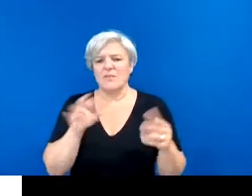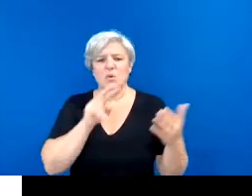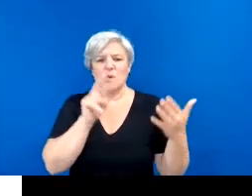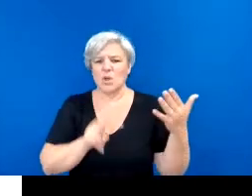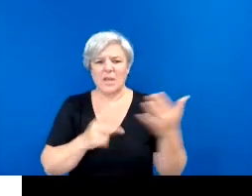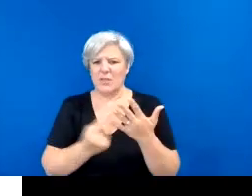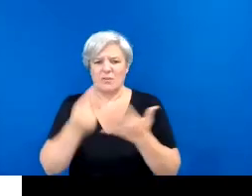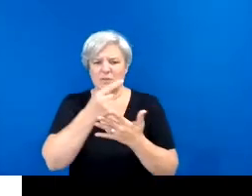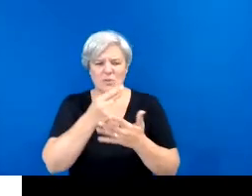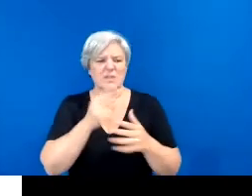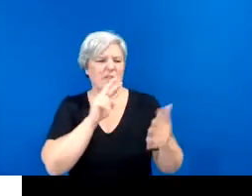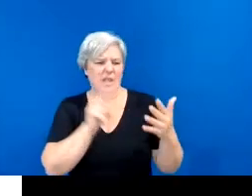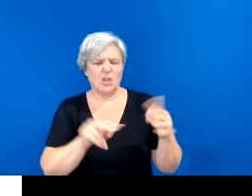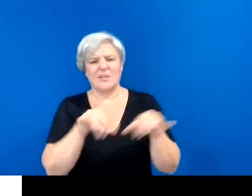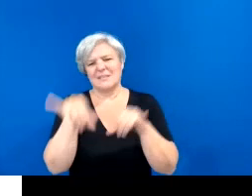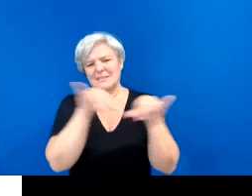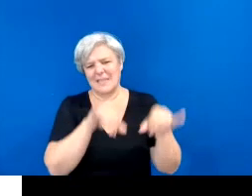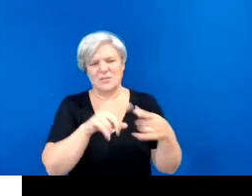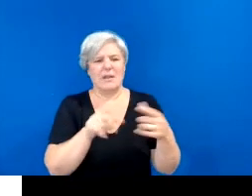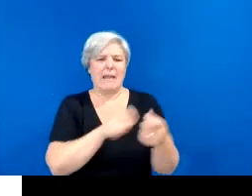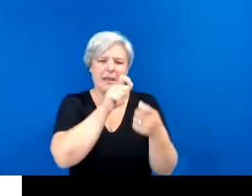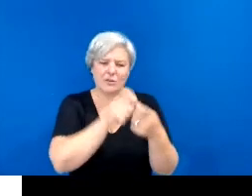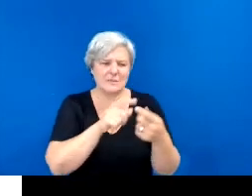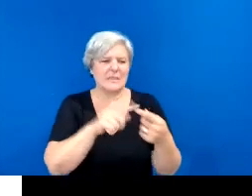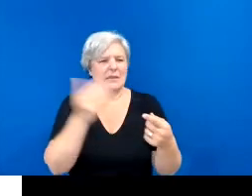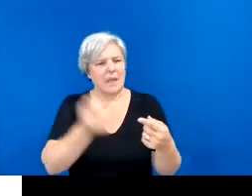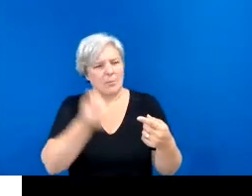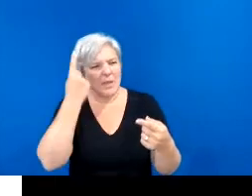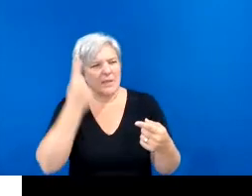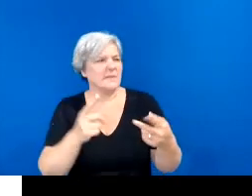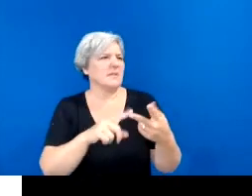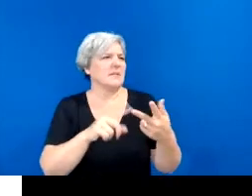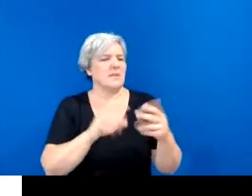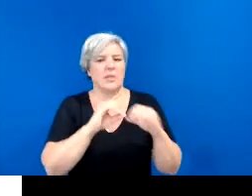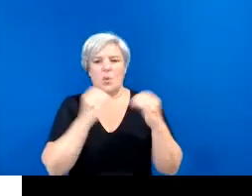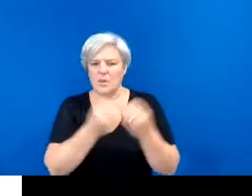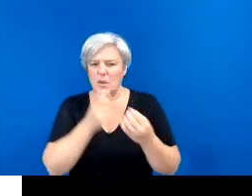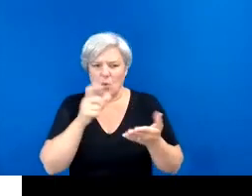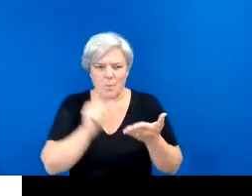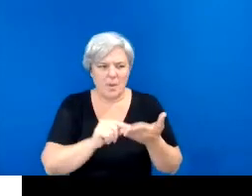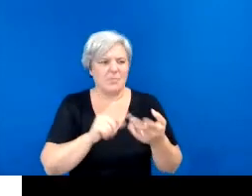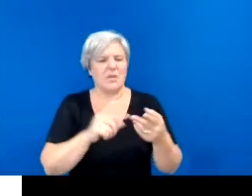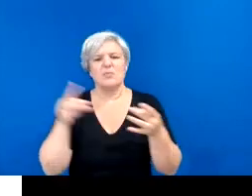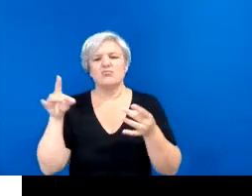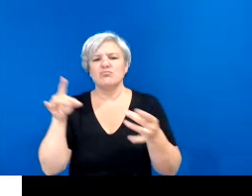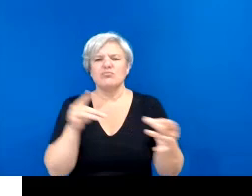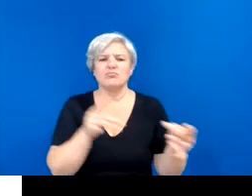they look at the standard things like accuracy, comprehensiveness, the organization or the flow of the work, its readability,